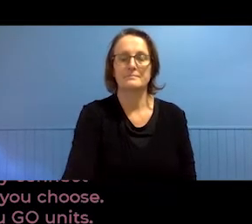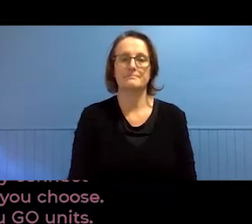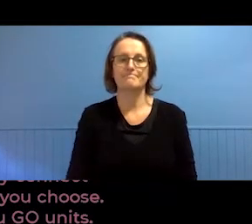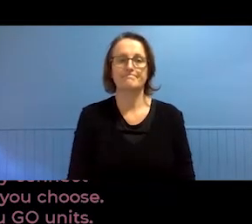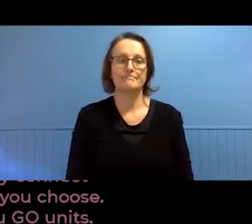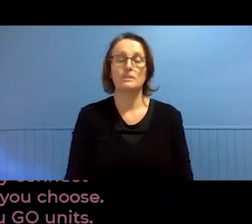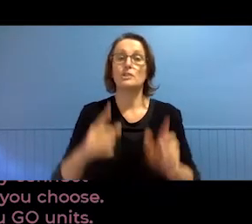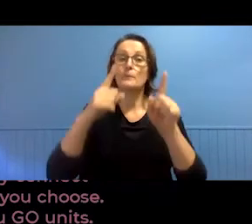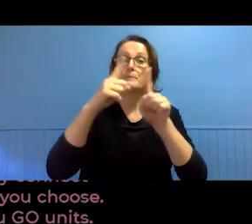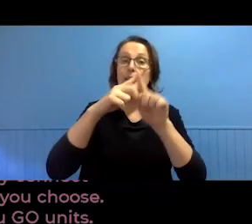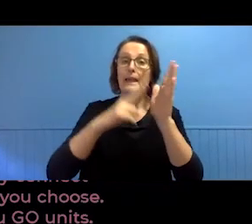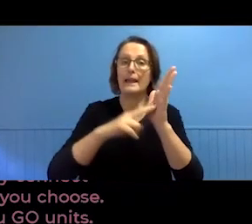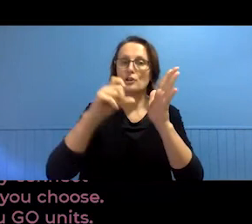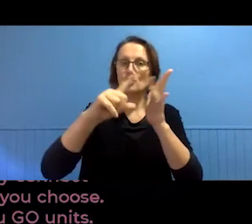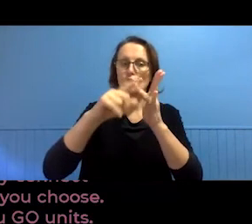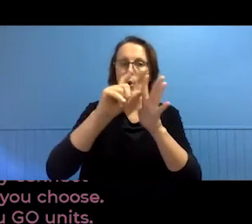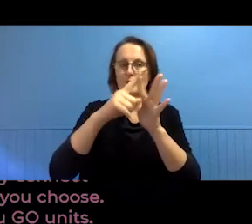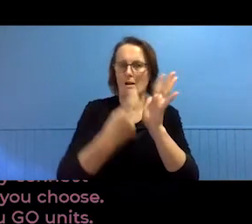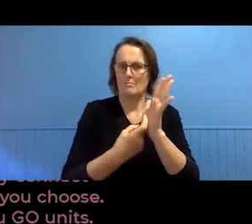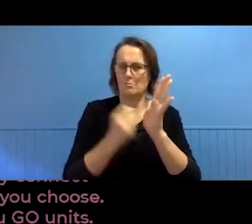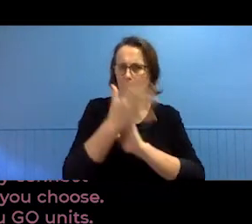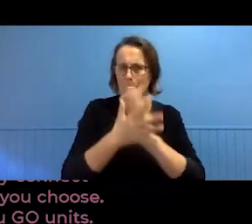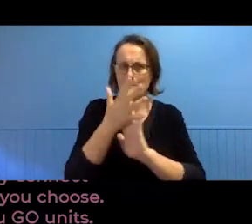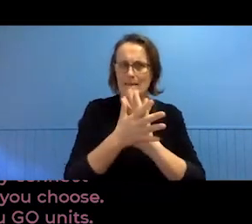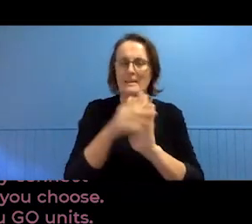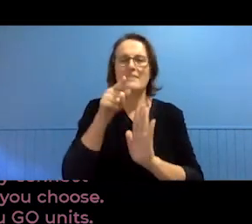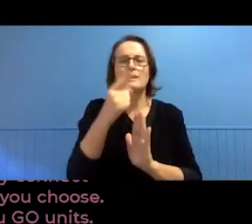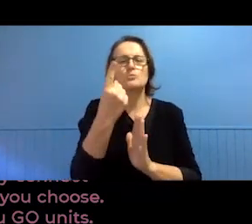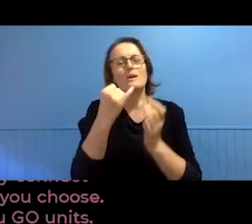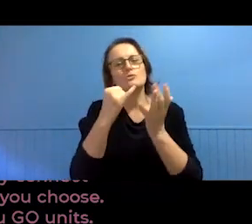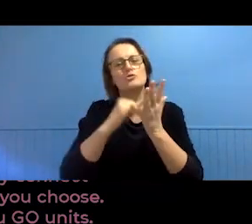is an encoder? An encoder is a software or hardware piece of